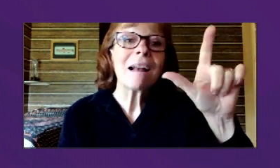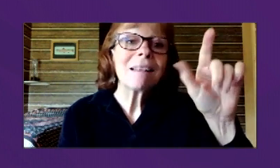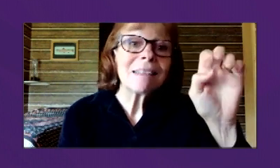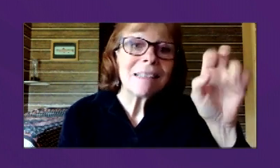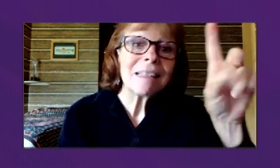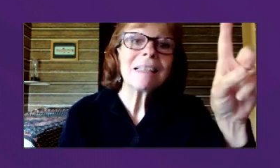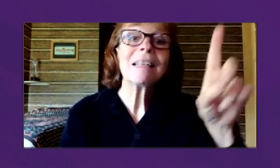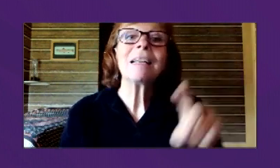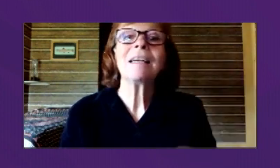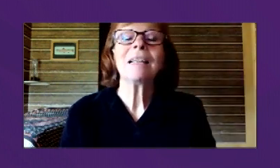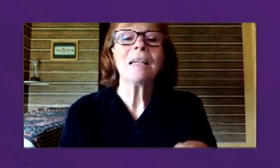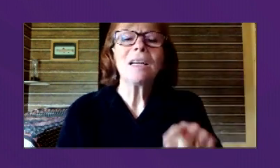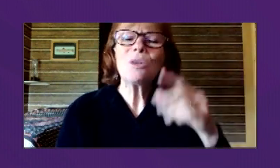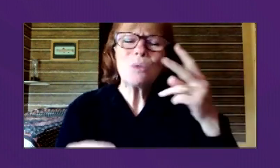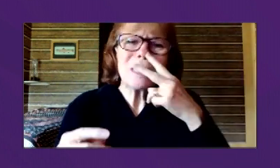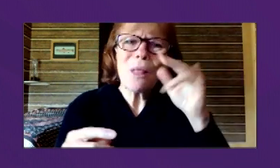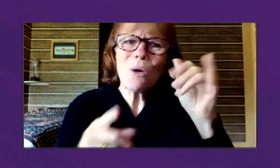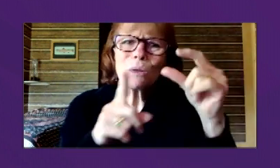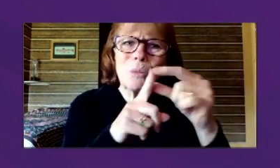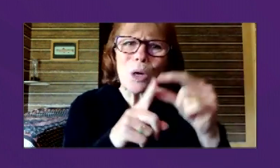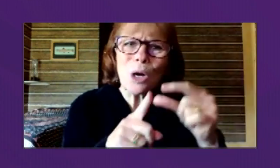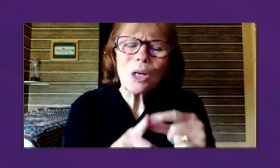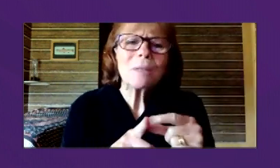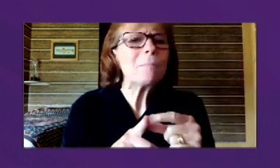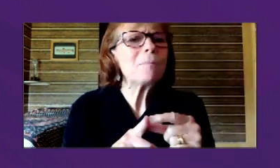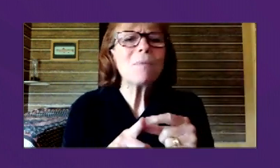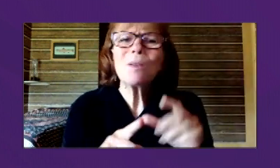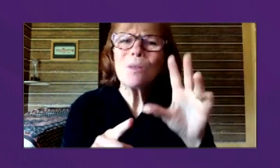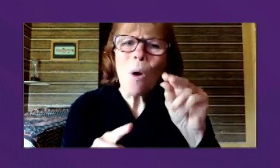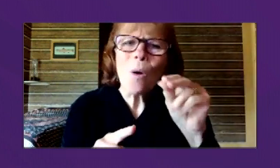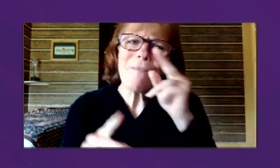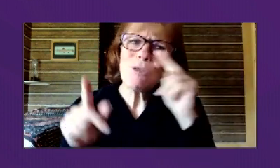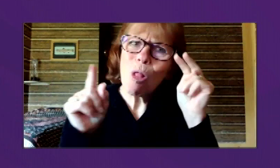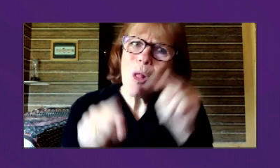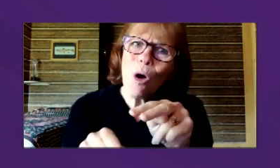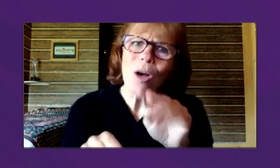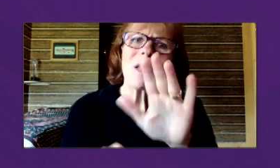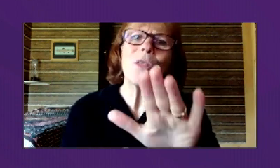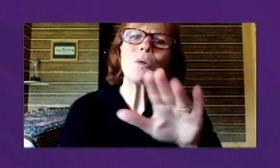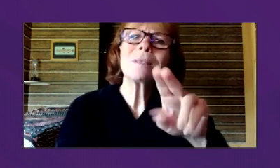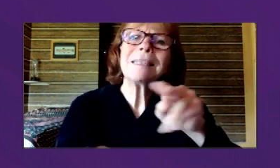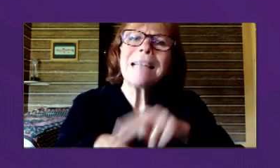each tribal nation had a complex society with their own languages, laws, and traditions.